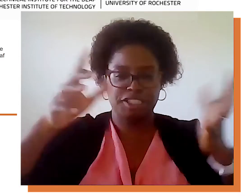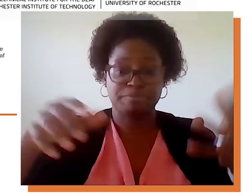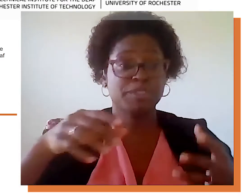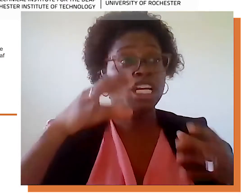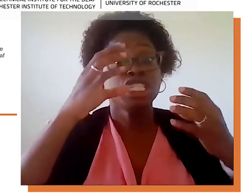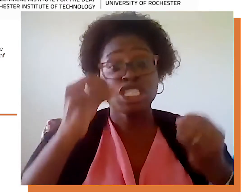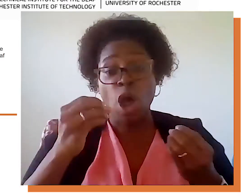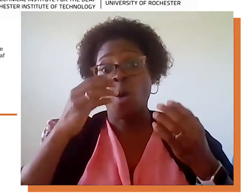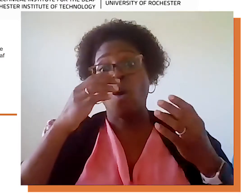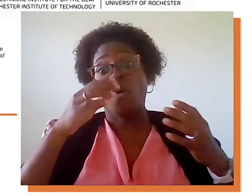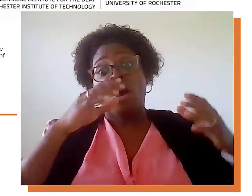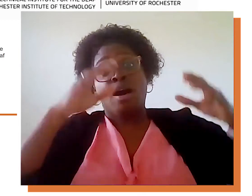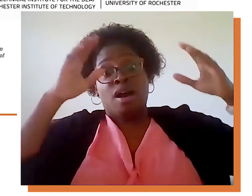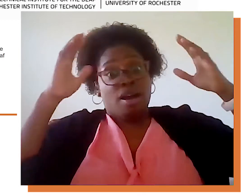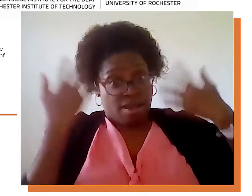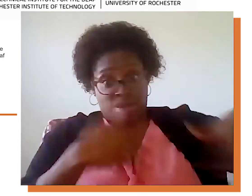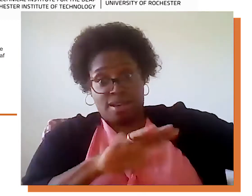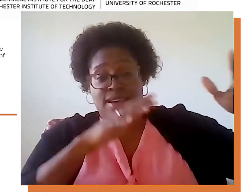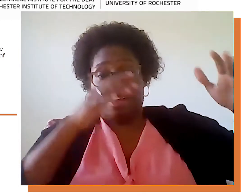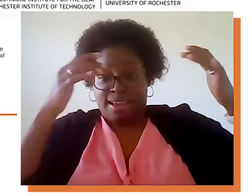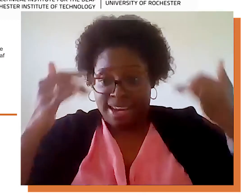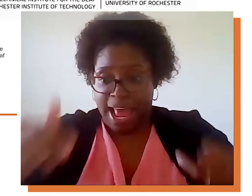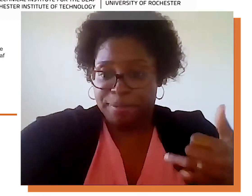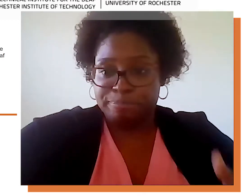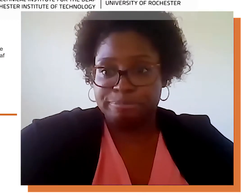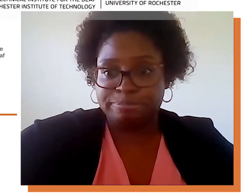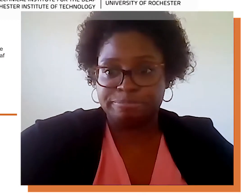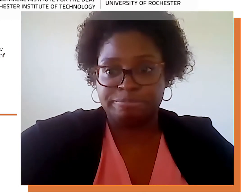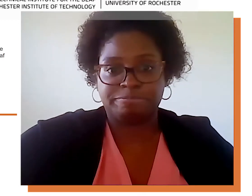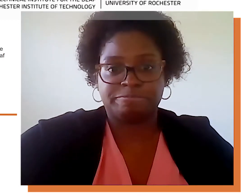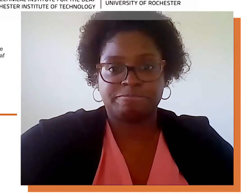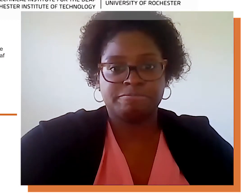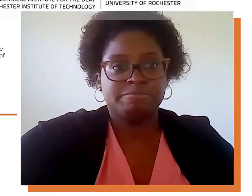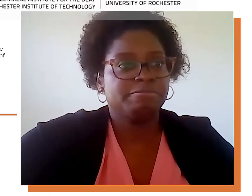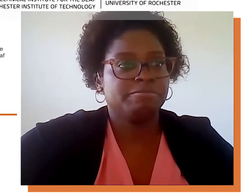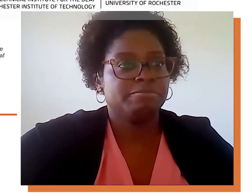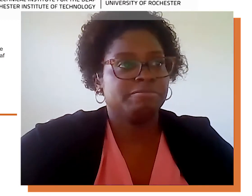But the point is that it's critical to have a sense of belonging somewhere.